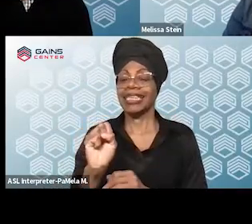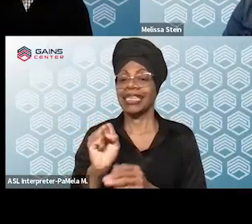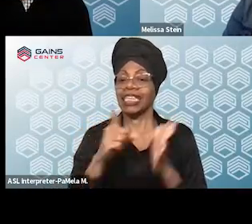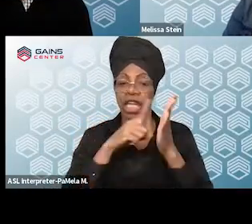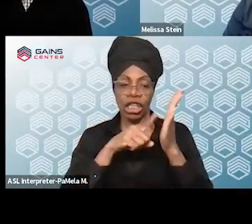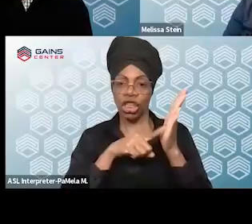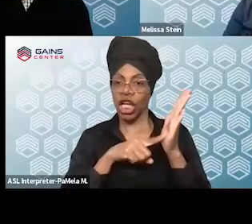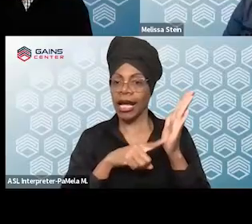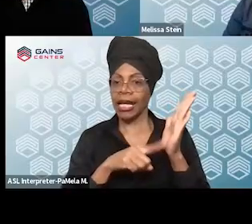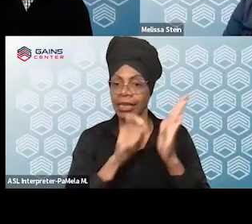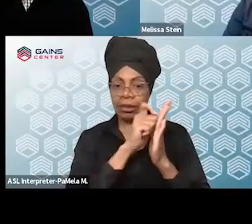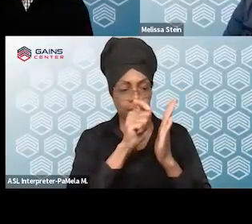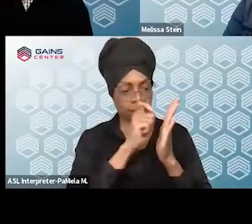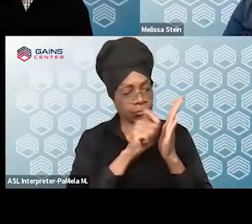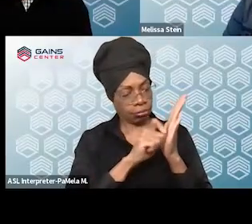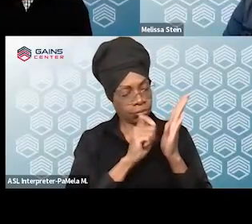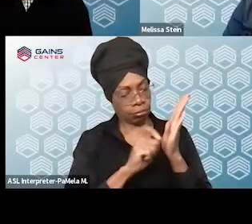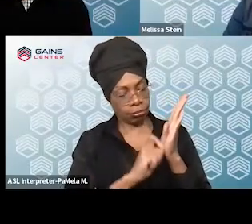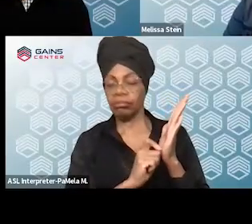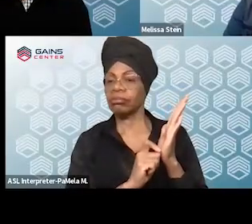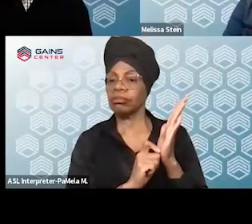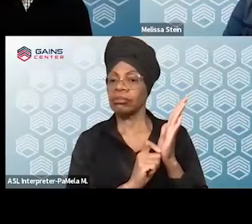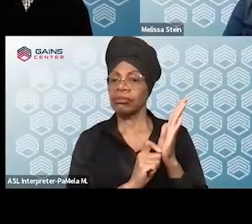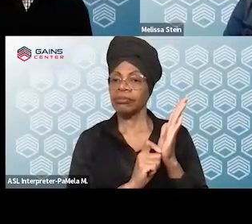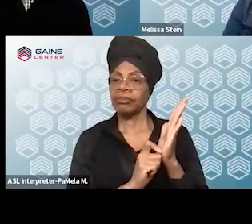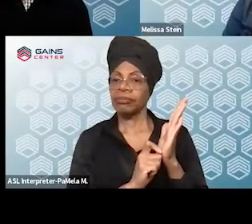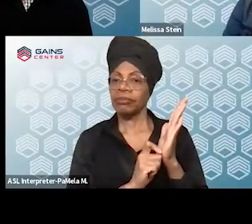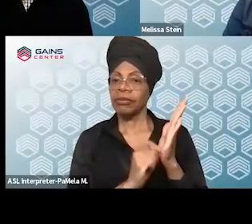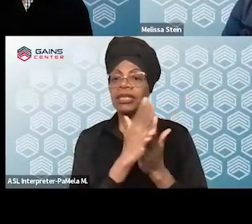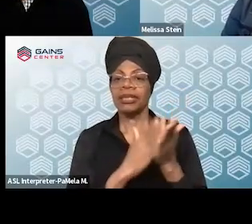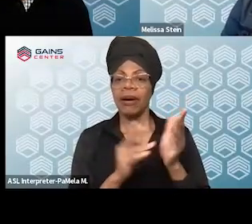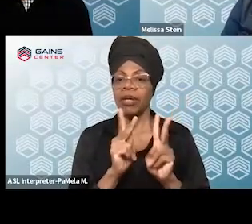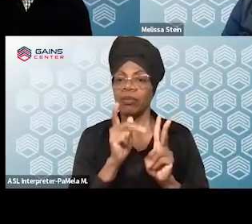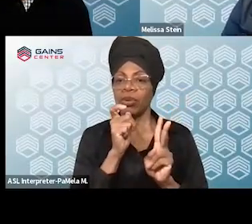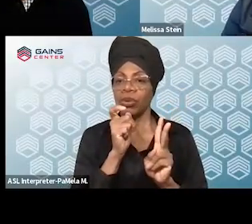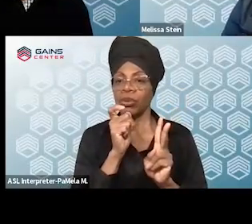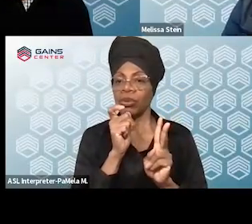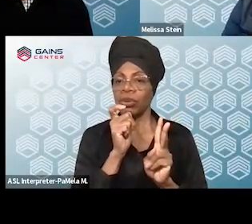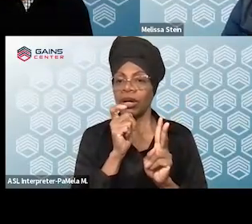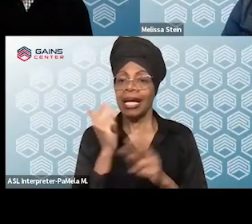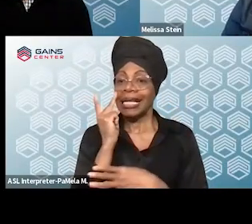Well, some folks, you know, seeing their mother be hit by their father,